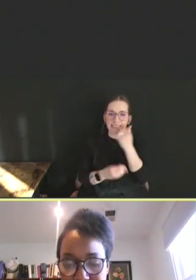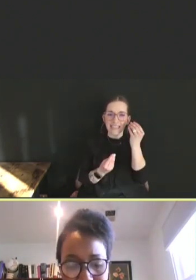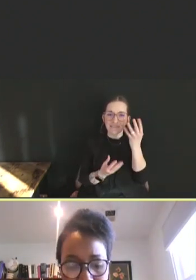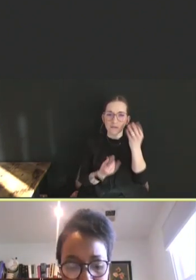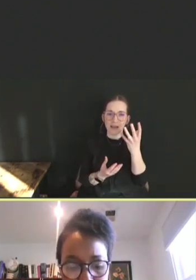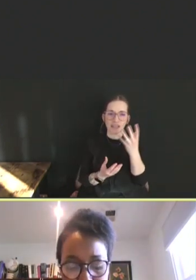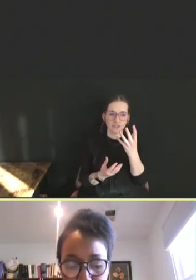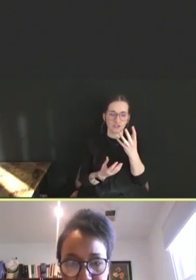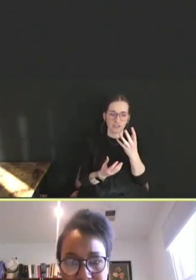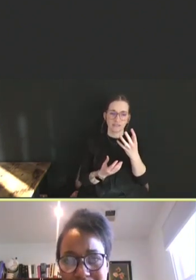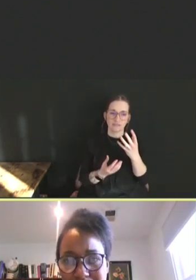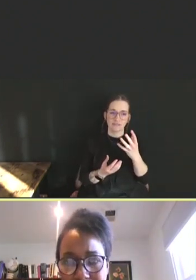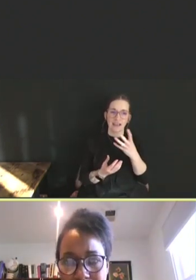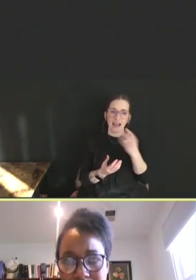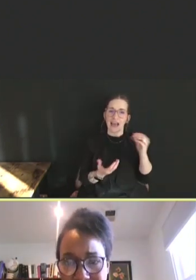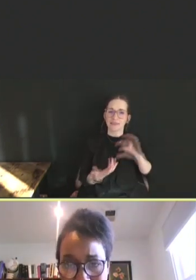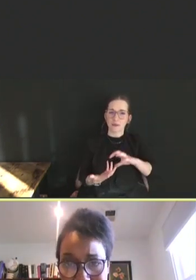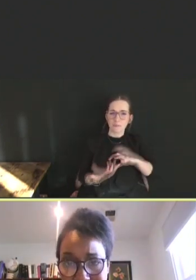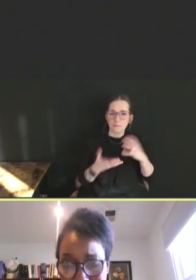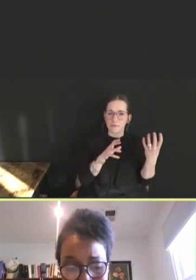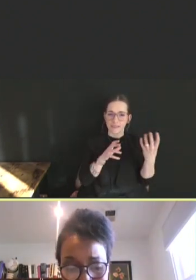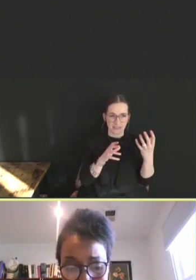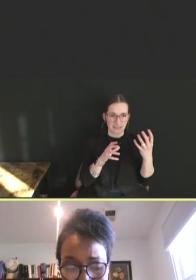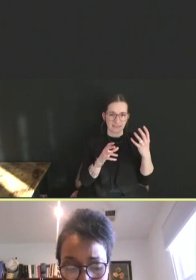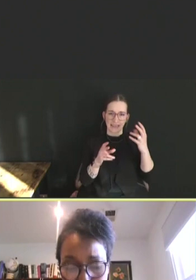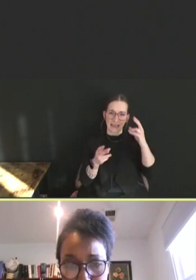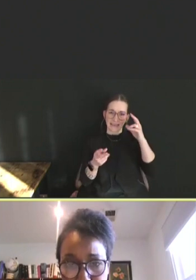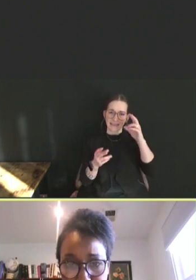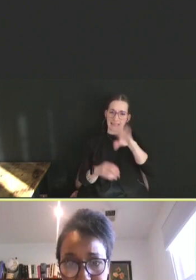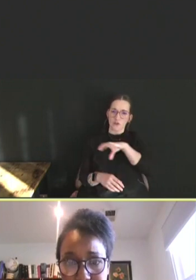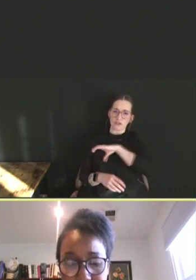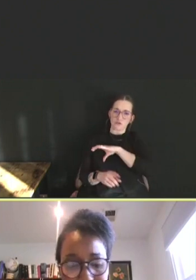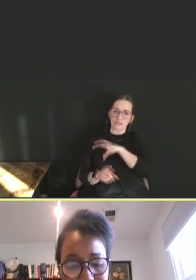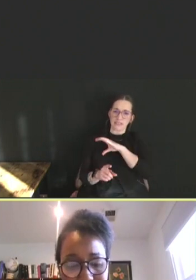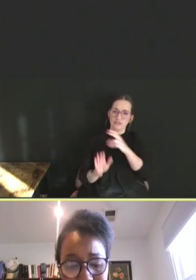of science has caused vaccine hesitancy.